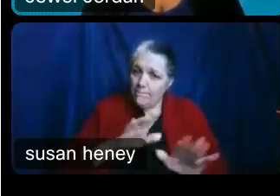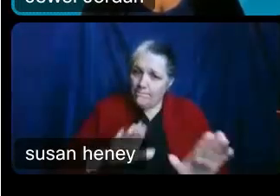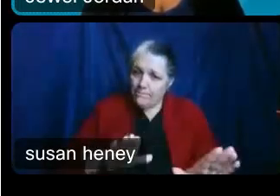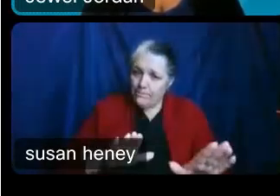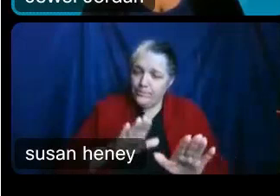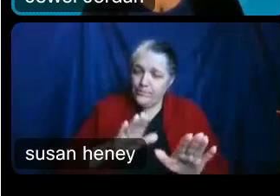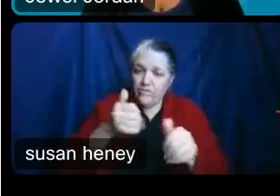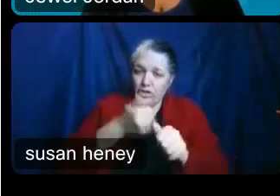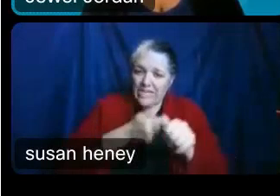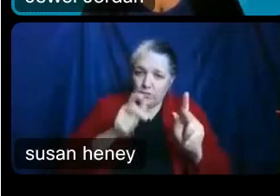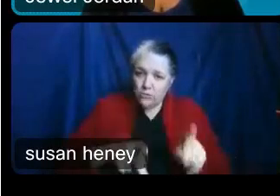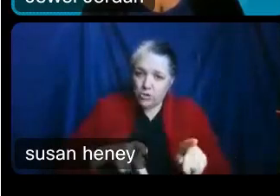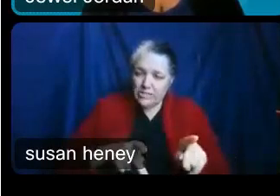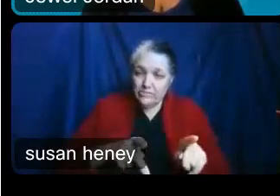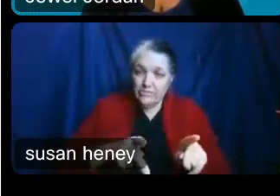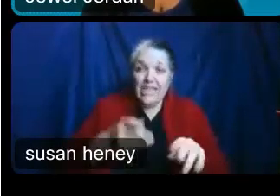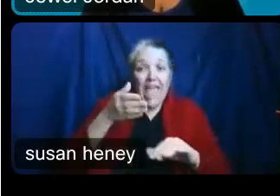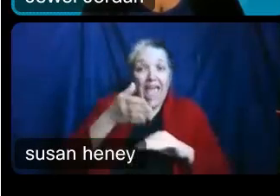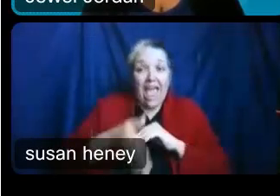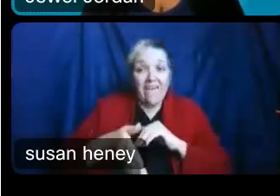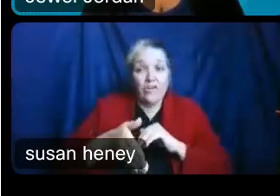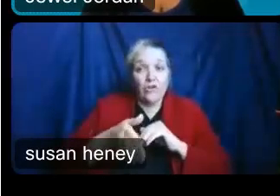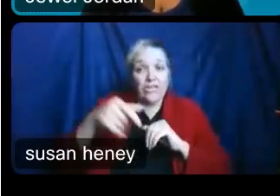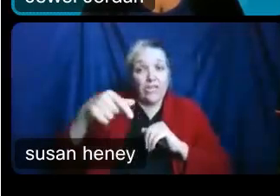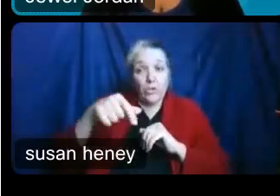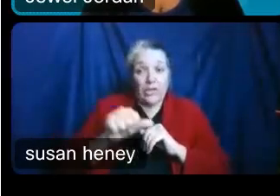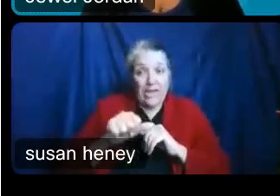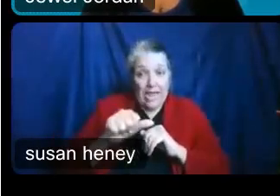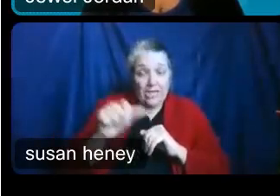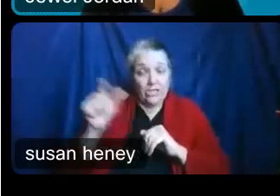the question-and-answer session Maria will provide a live demonstration of how to access